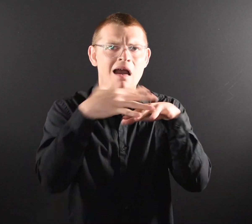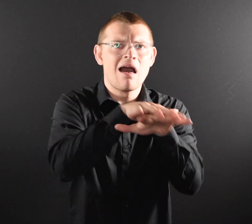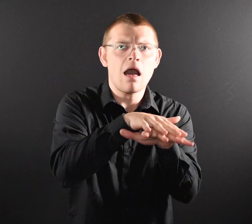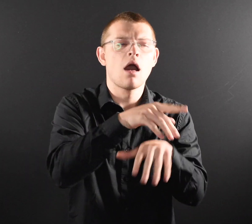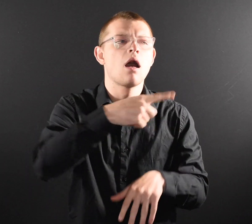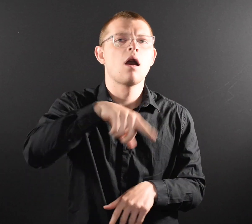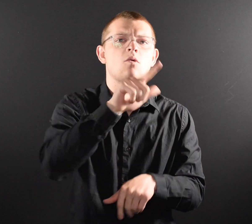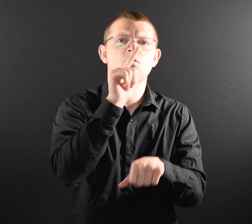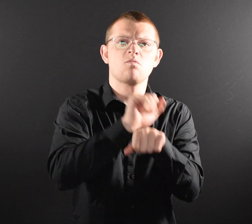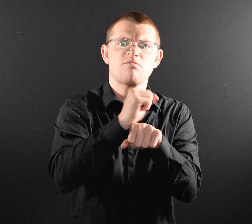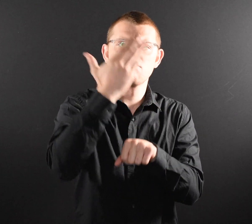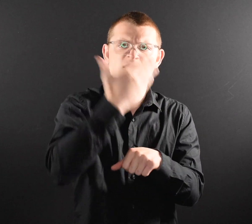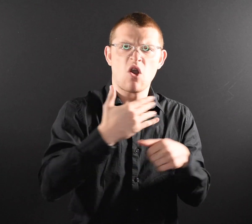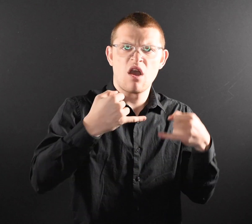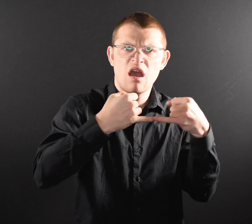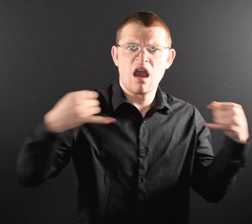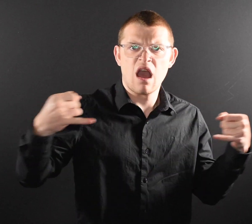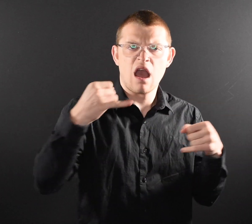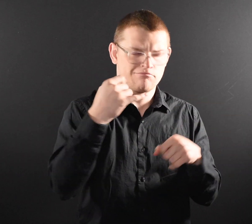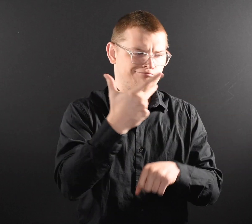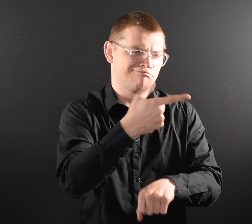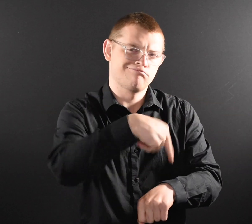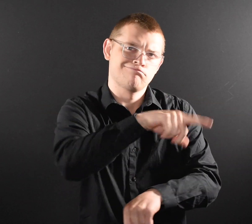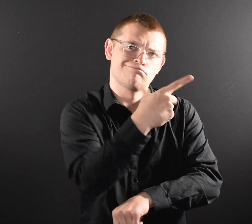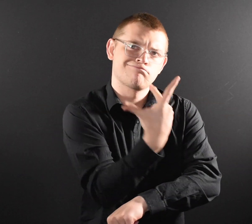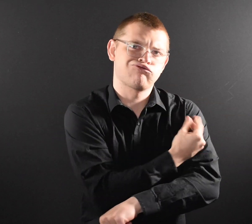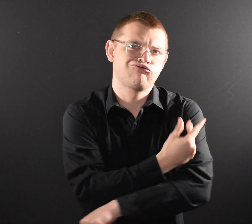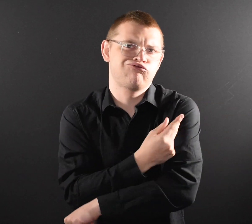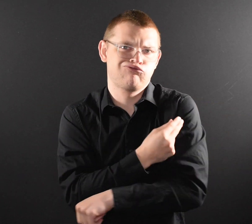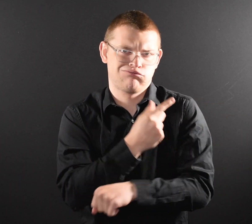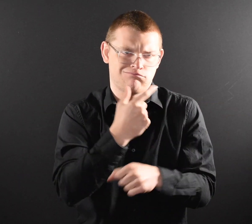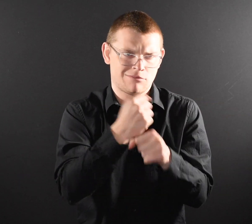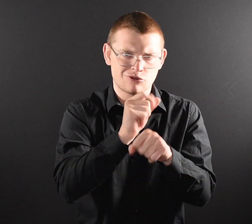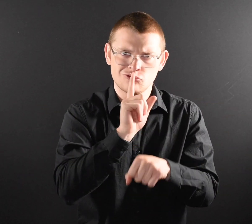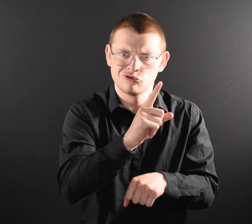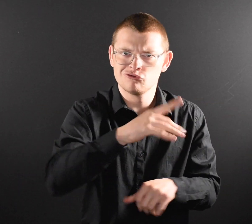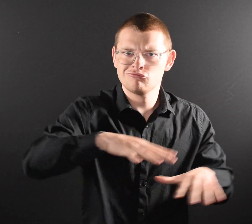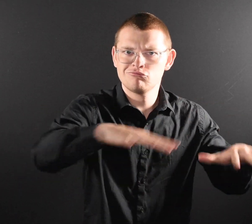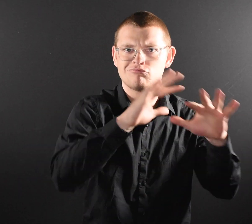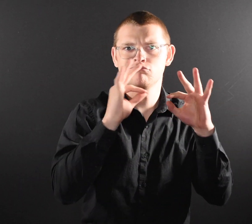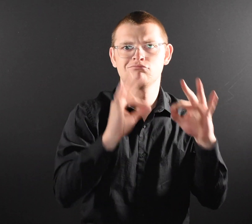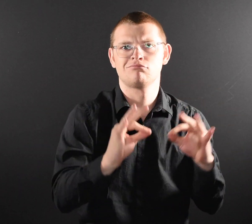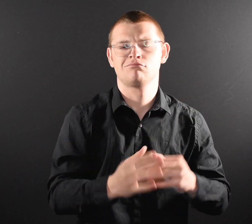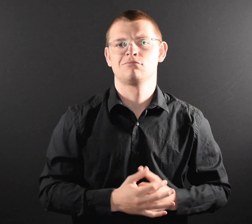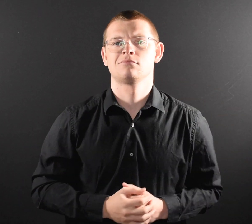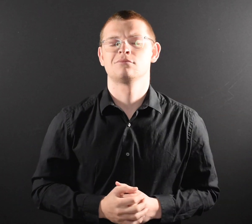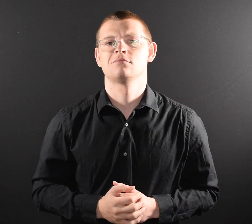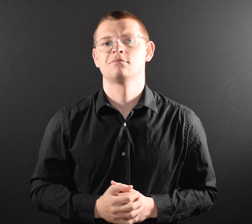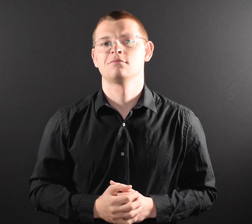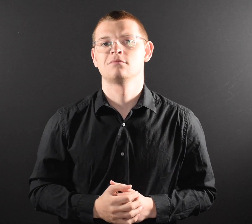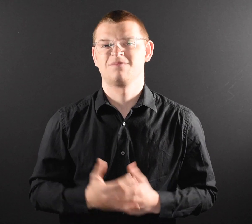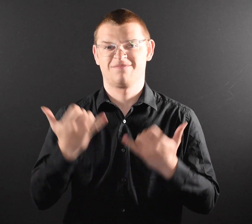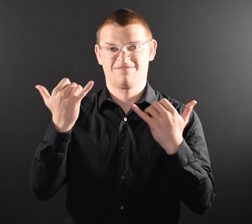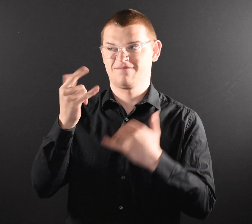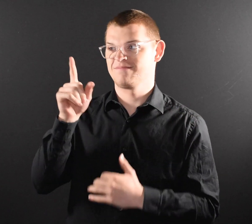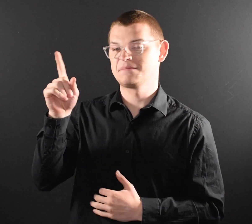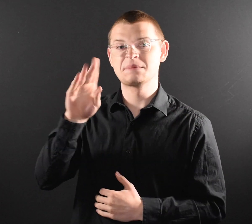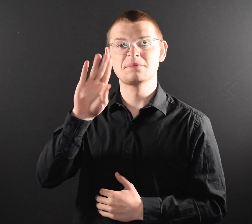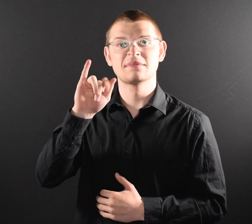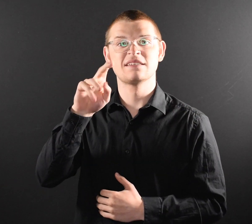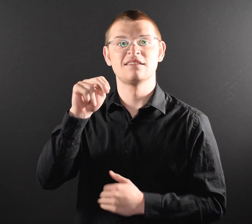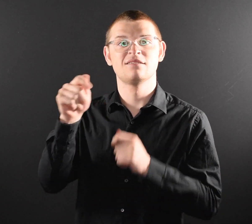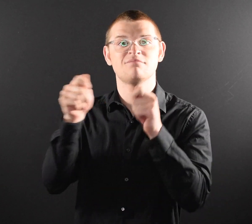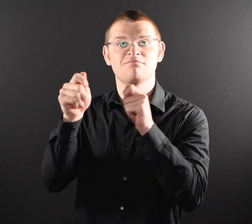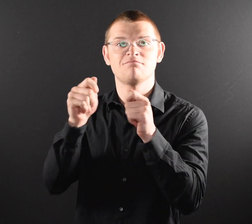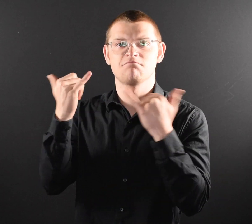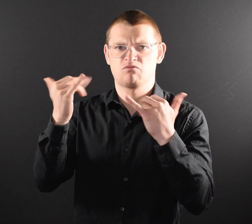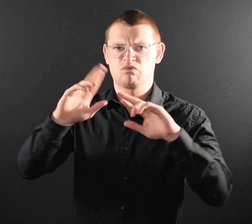and our frontline workers vaccinated. • The Biden Administration is about